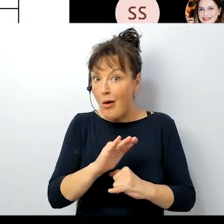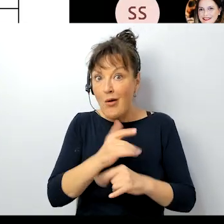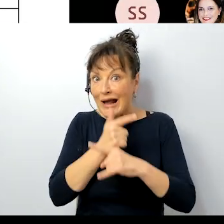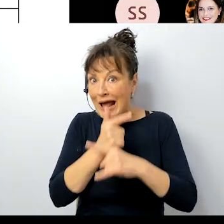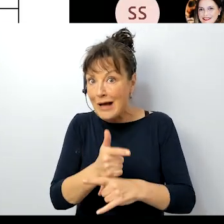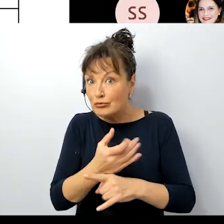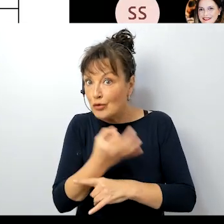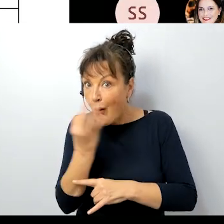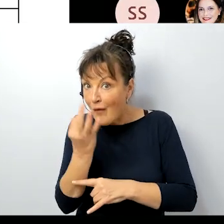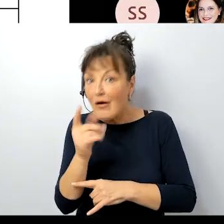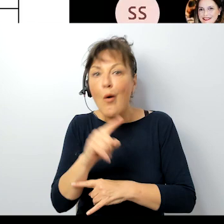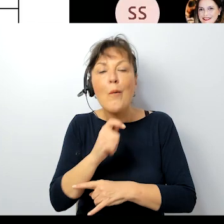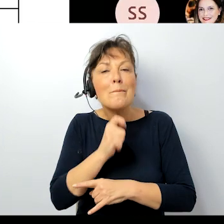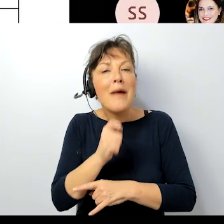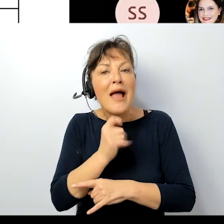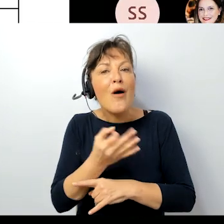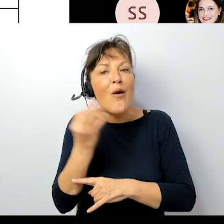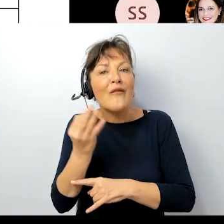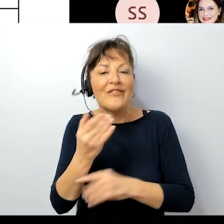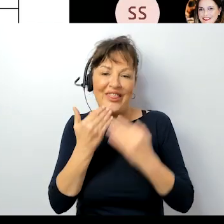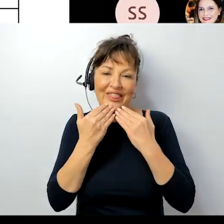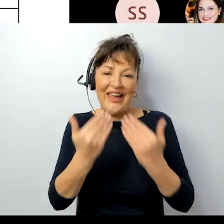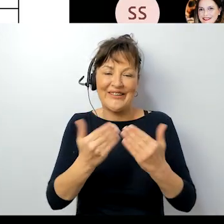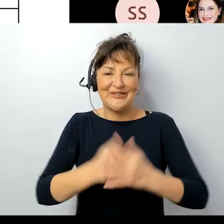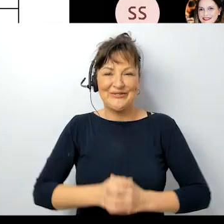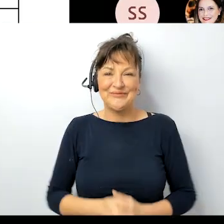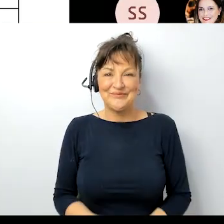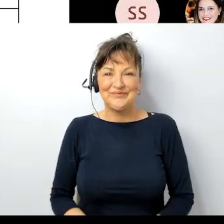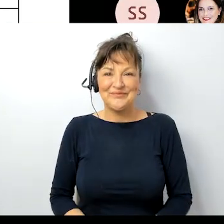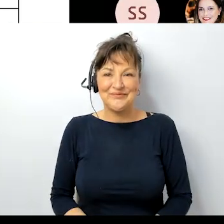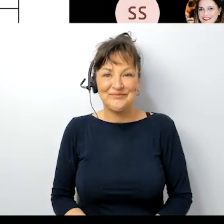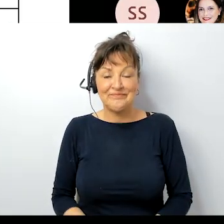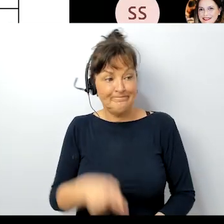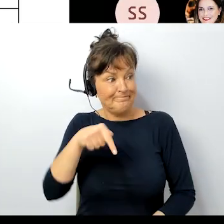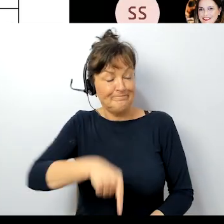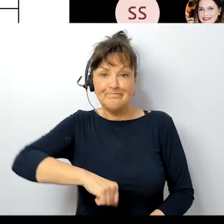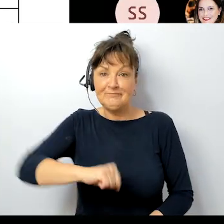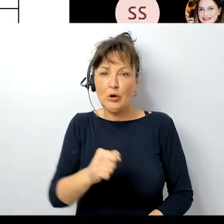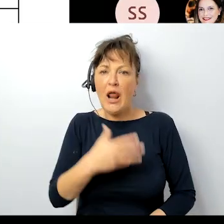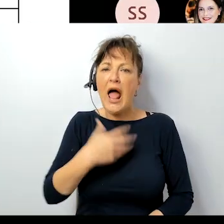Before we start, can I please check that everyone has their cameras and mics turned off, thank you.